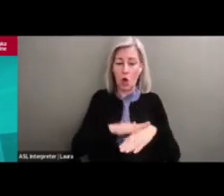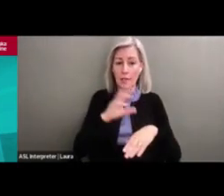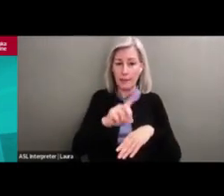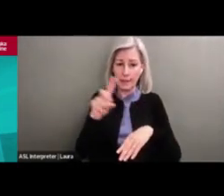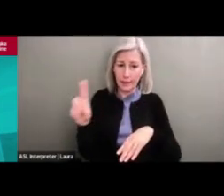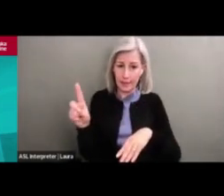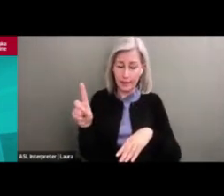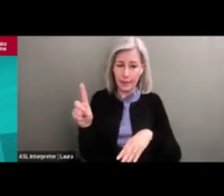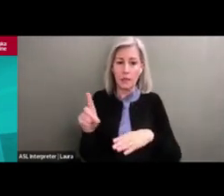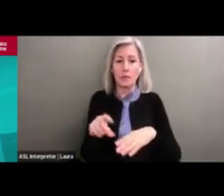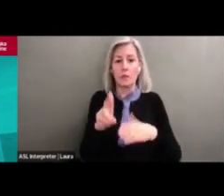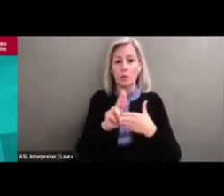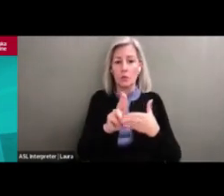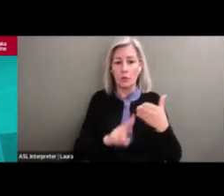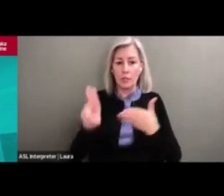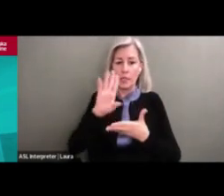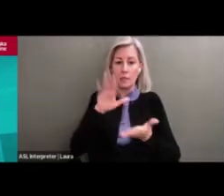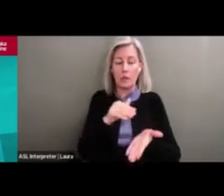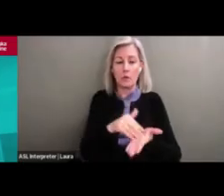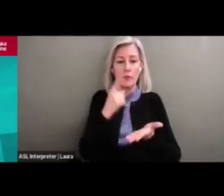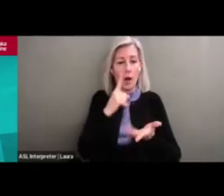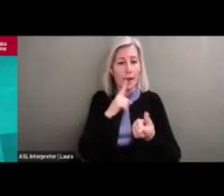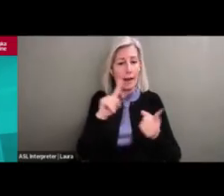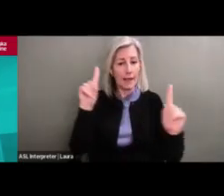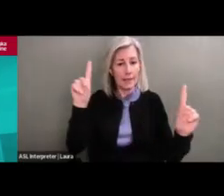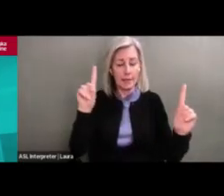the Centers for Independent Living's, also known as SIL's, and state